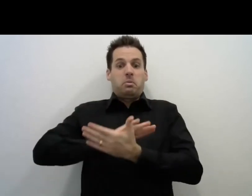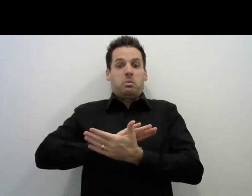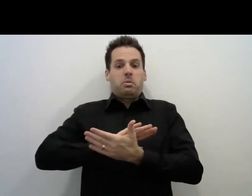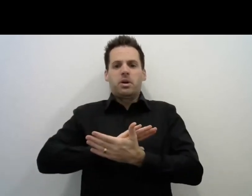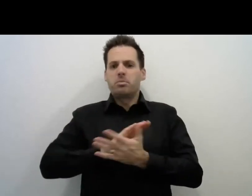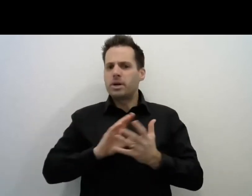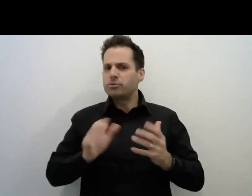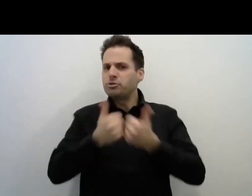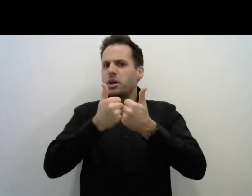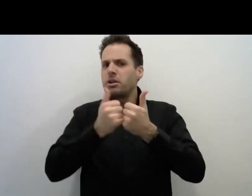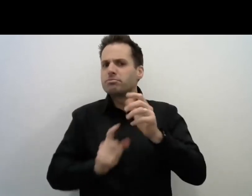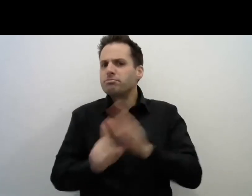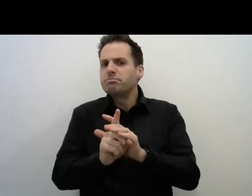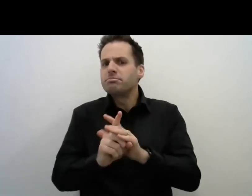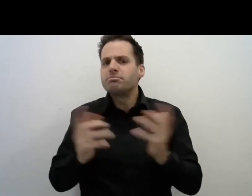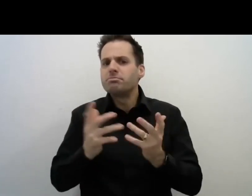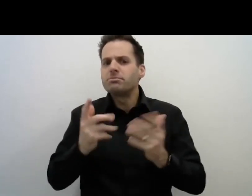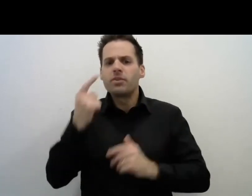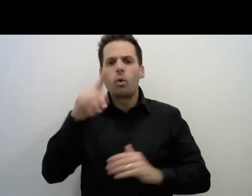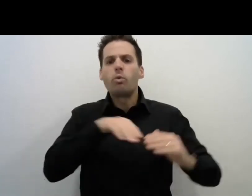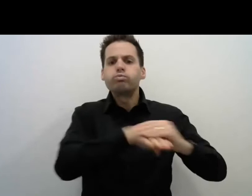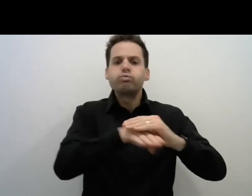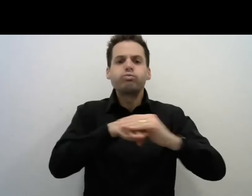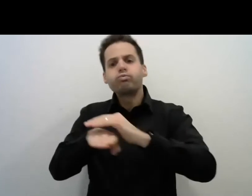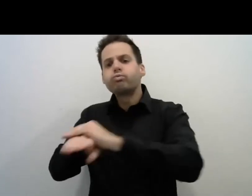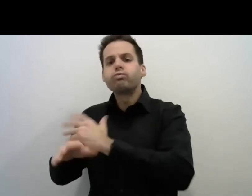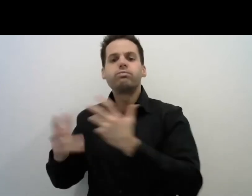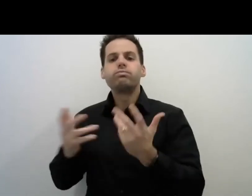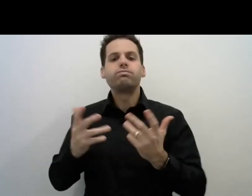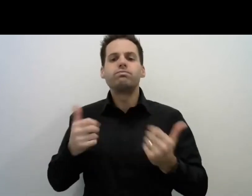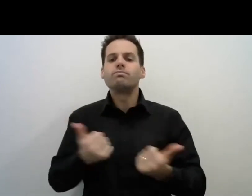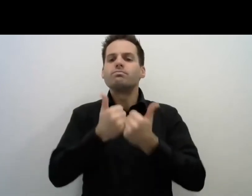challenges accessibility challenges that you've encountered while working with your service dog